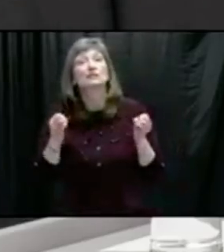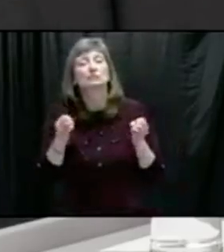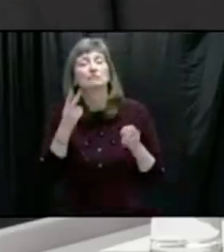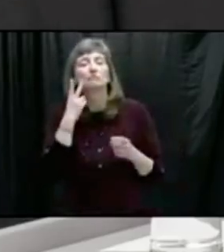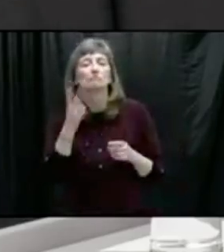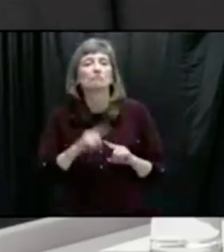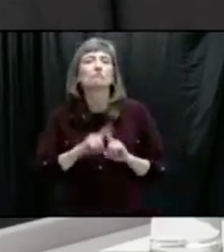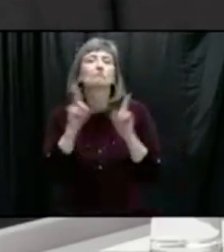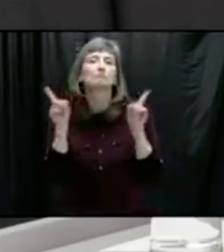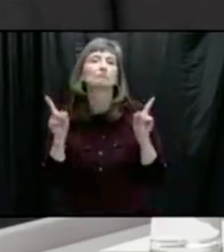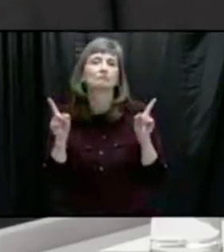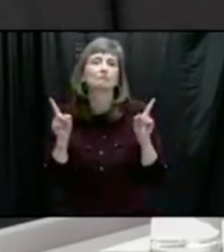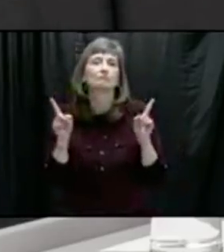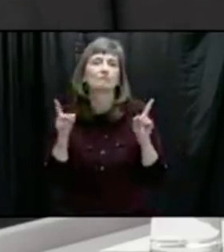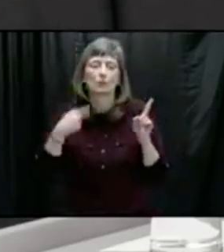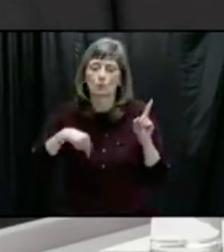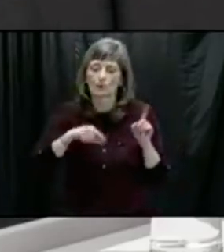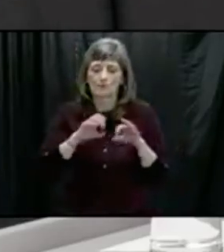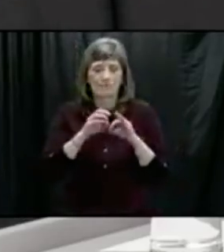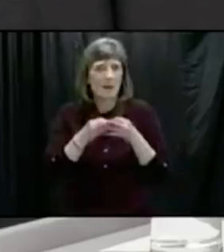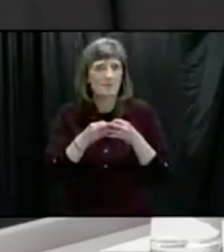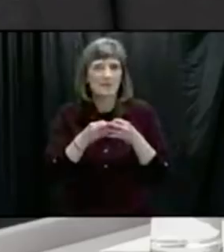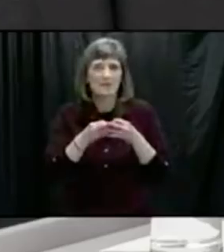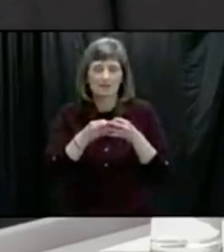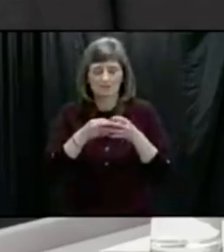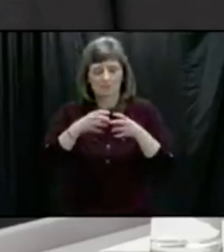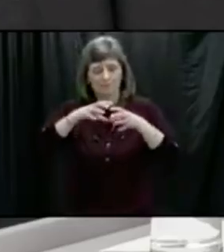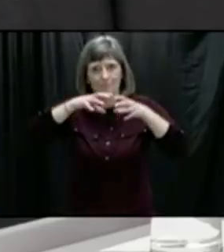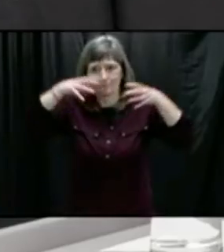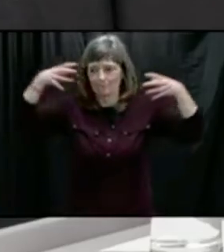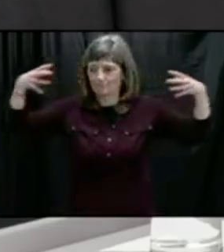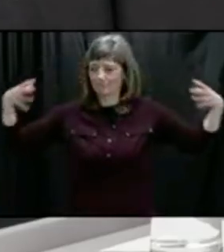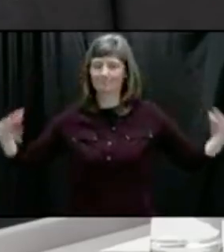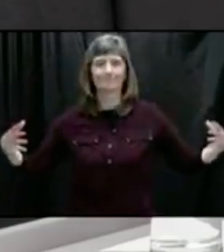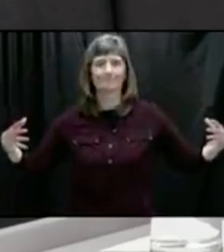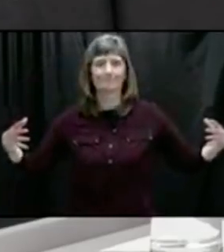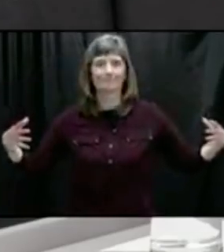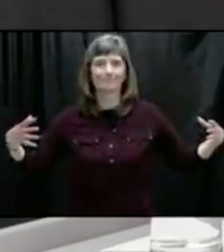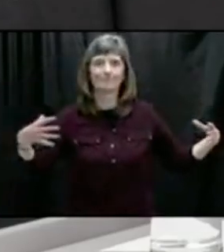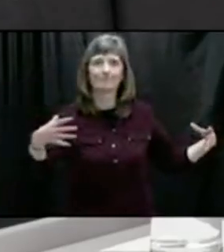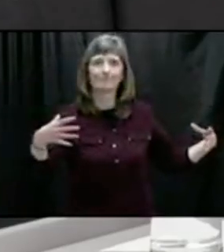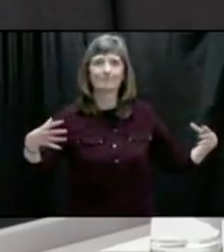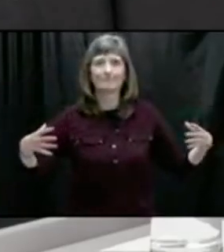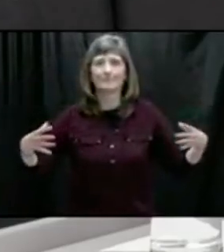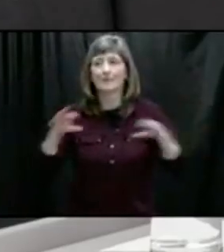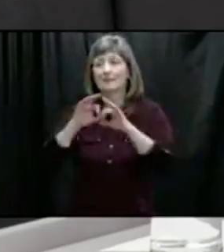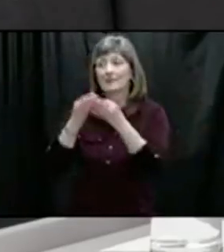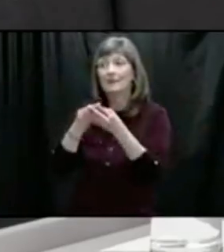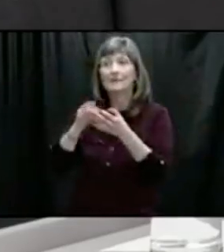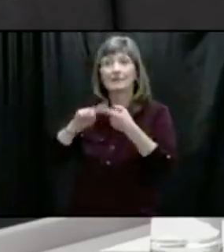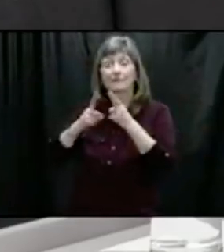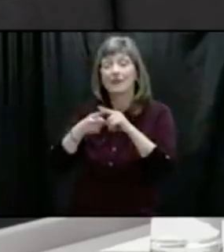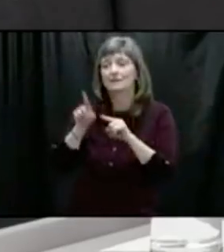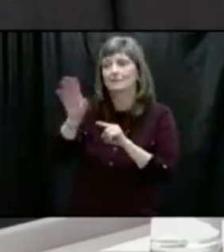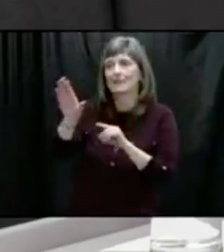TRADITION. ONE THAT KEEPS US SAFE IN OUR PROTECTIVE BUBBLE AND OUR FAMILIES AND FRIENDS SAFE IN THEIRS.